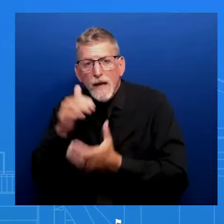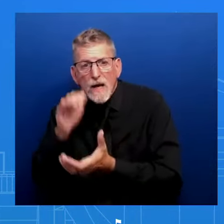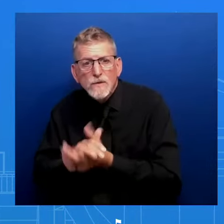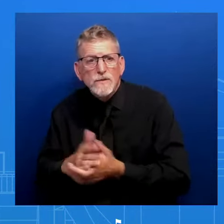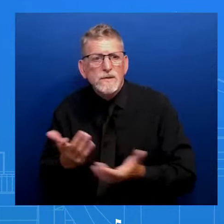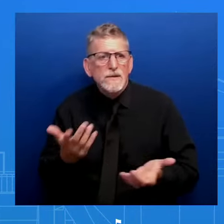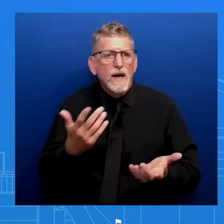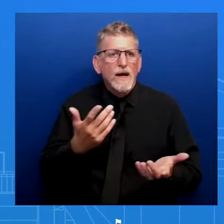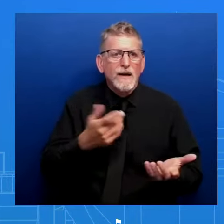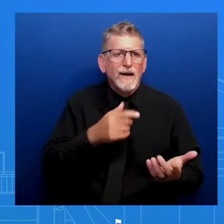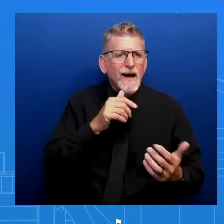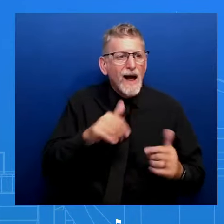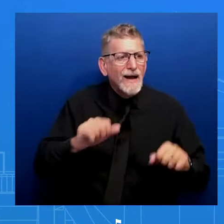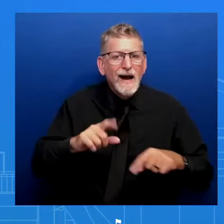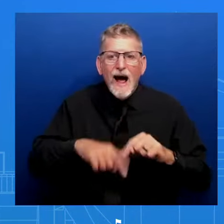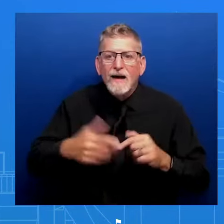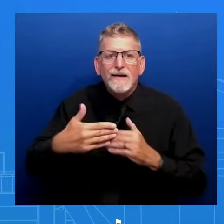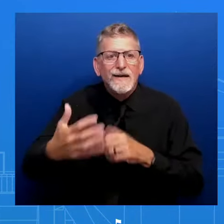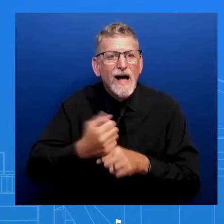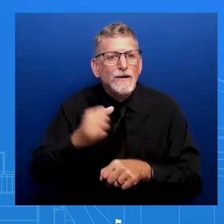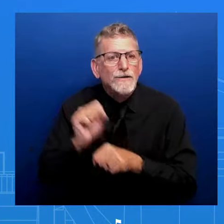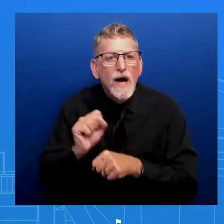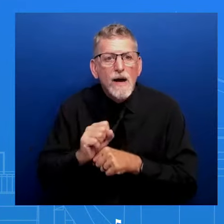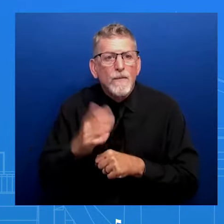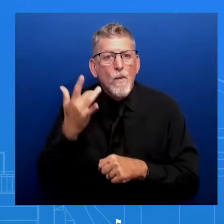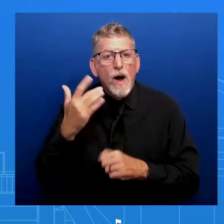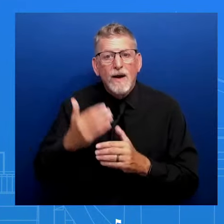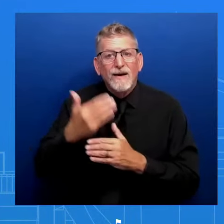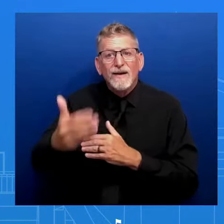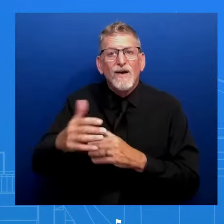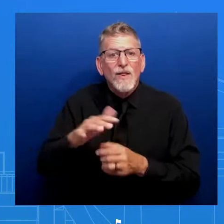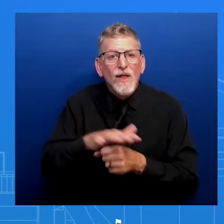because they can't set up a move. That's not hypothetical; that's actually happening.